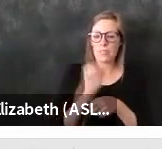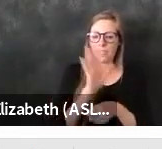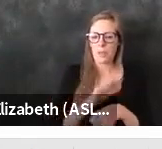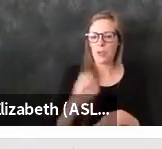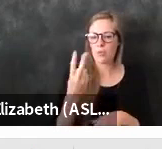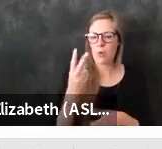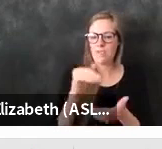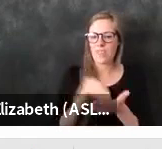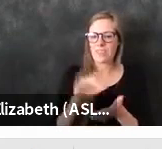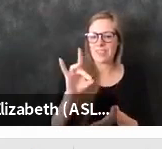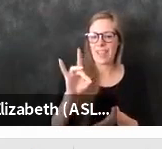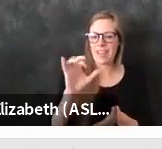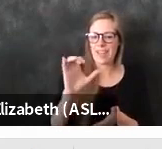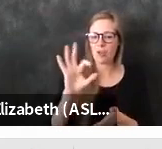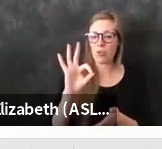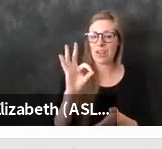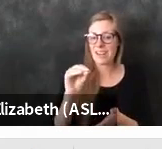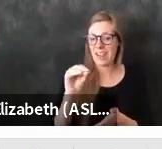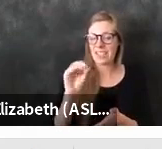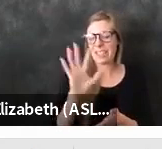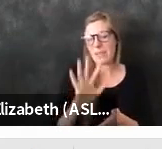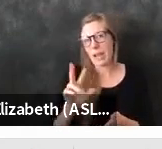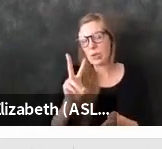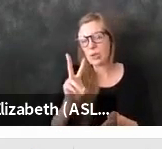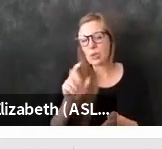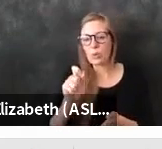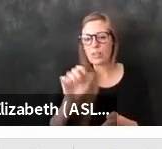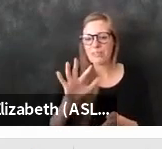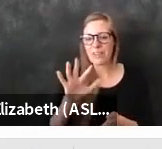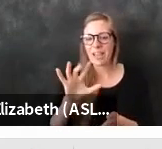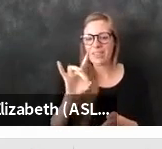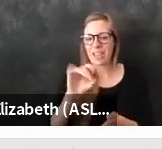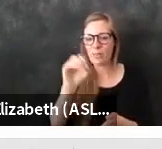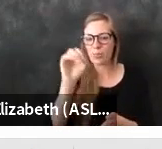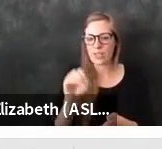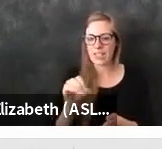eight hundred ninety doses, about two point five percent of our population.